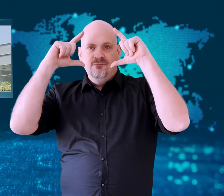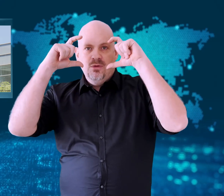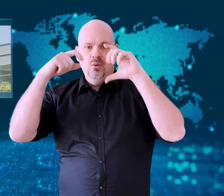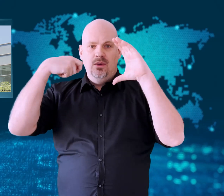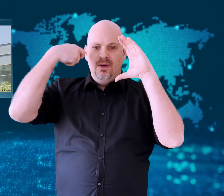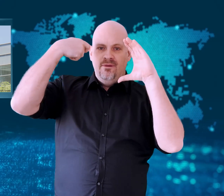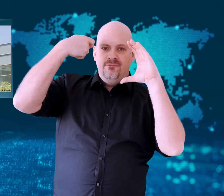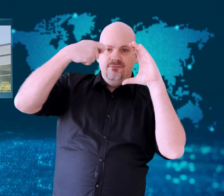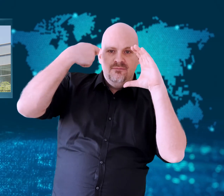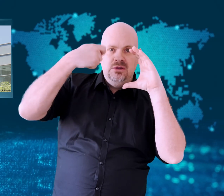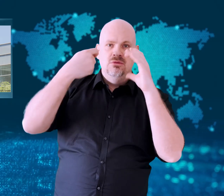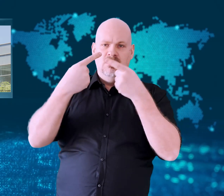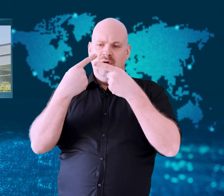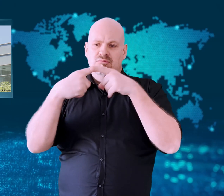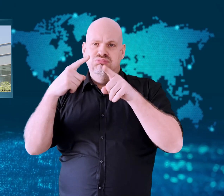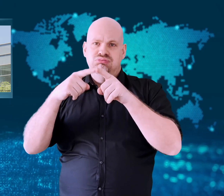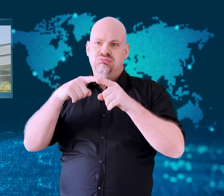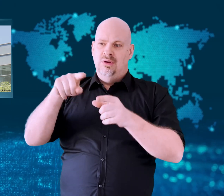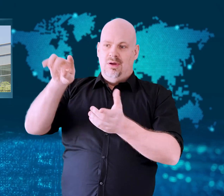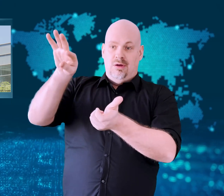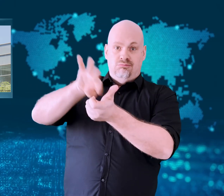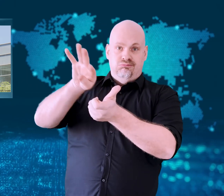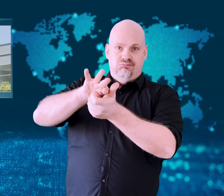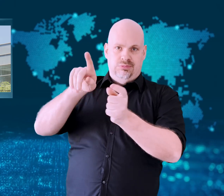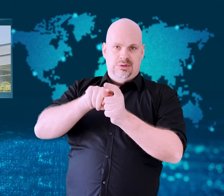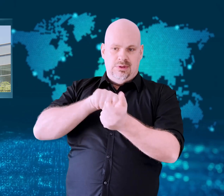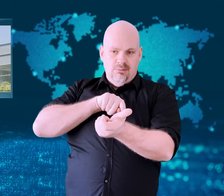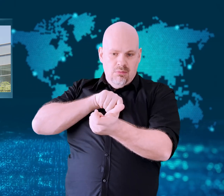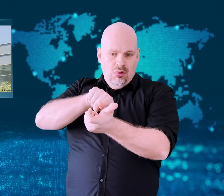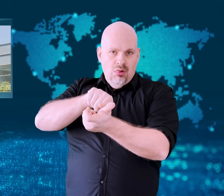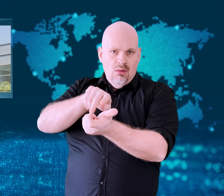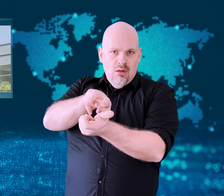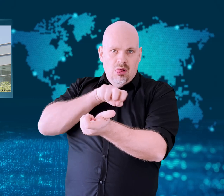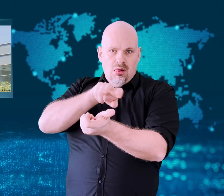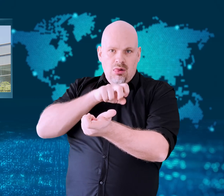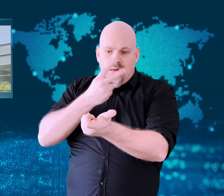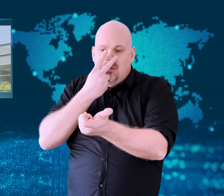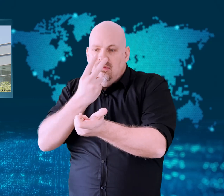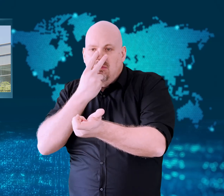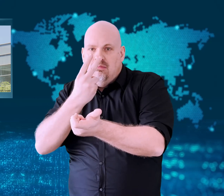and other data from the infected phone.